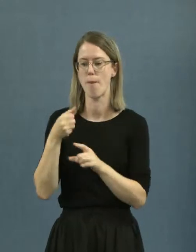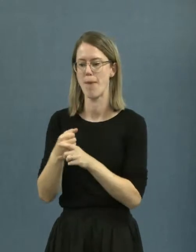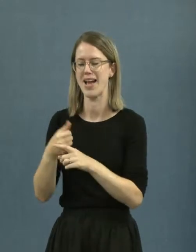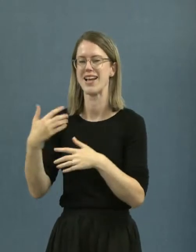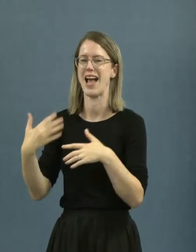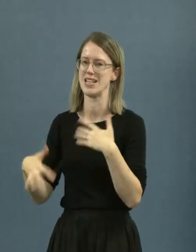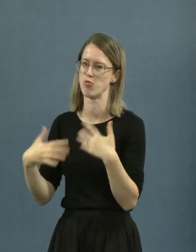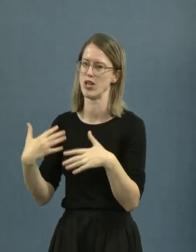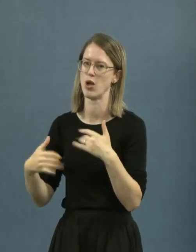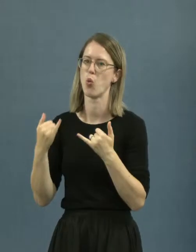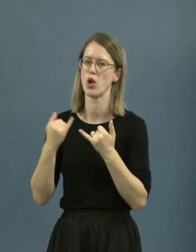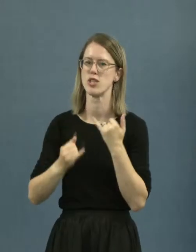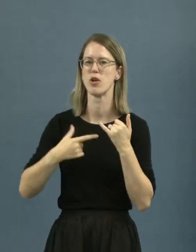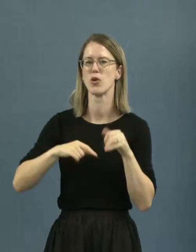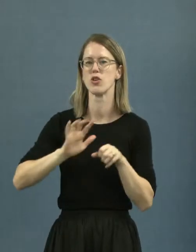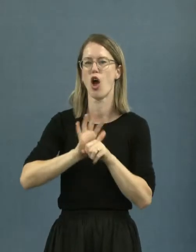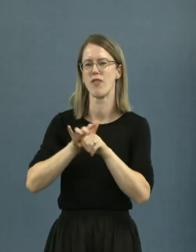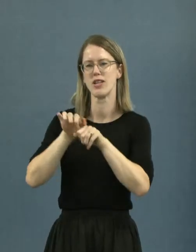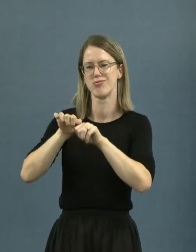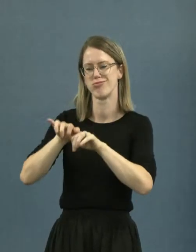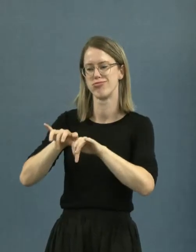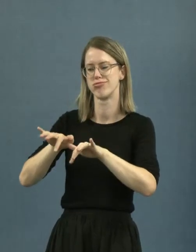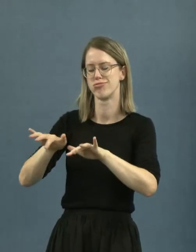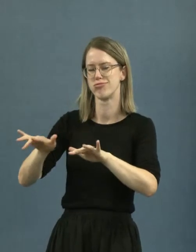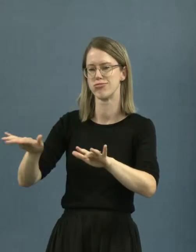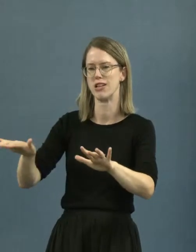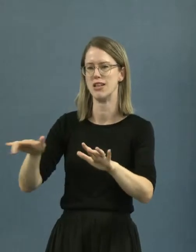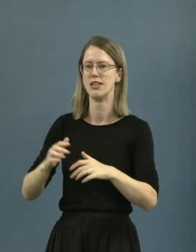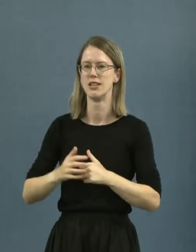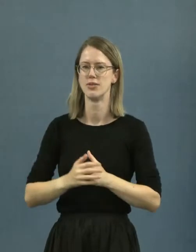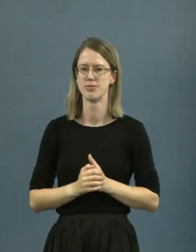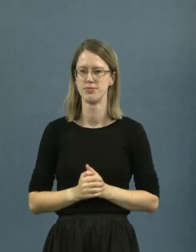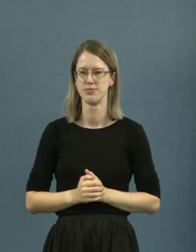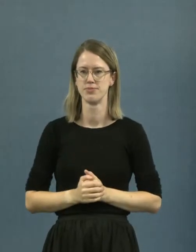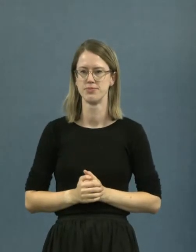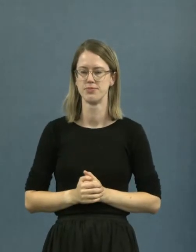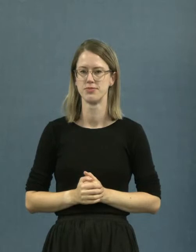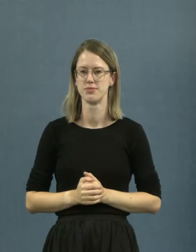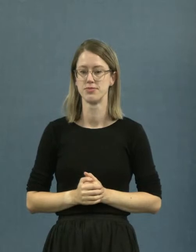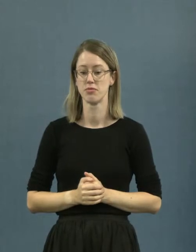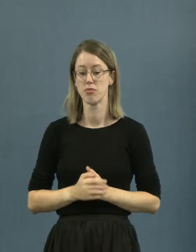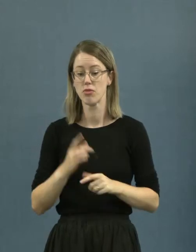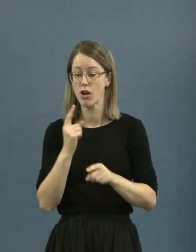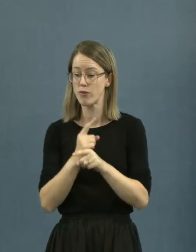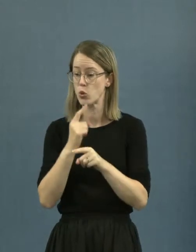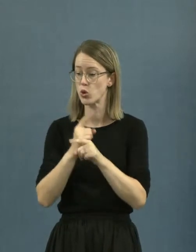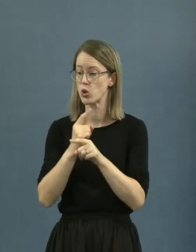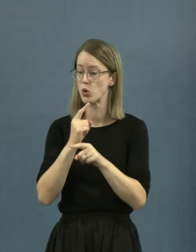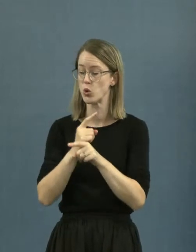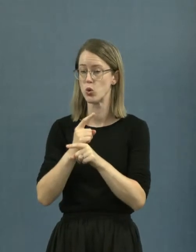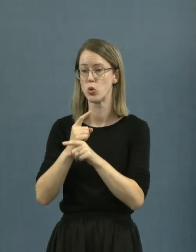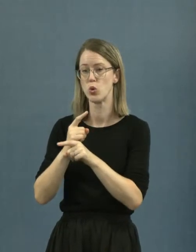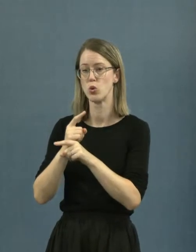Canterbury, who are having that problem, but I've spoken to